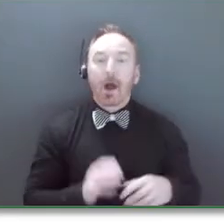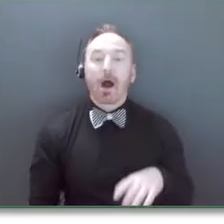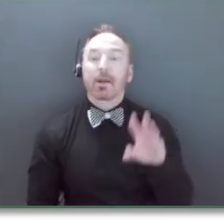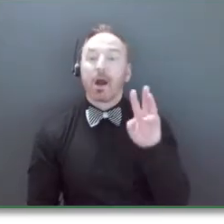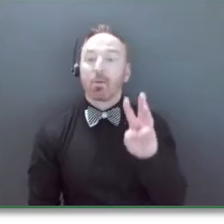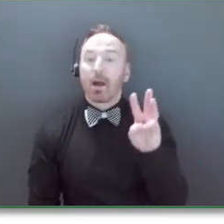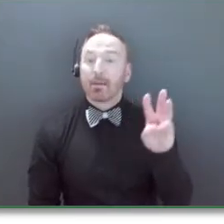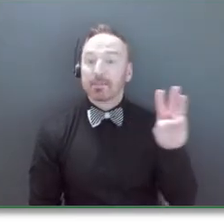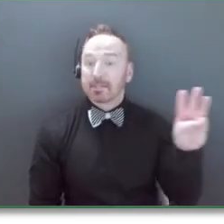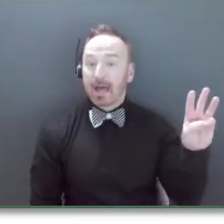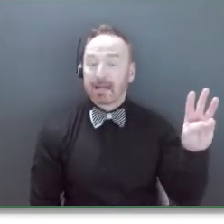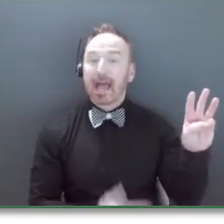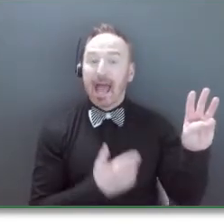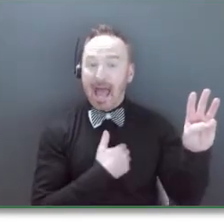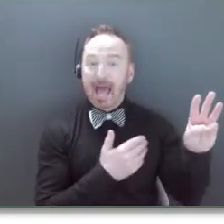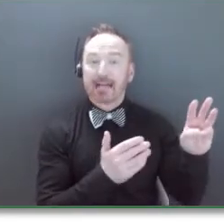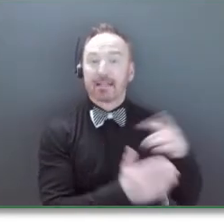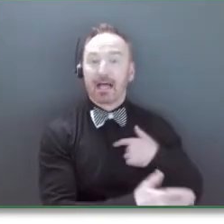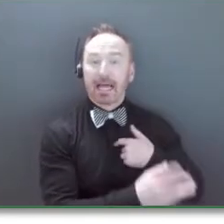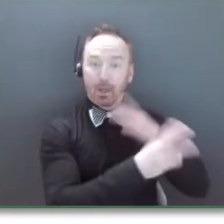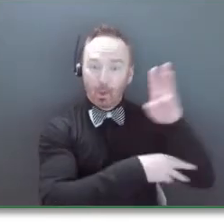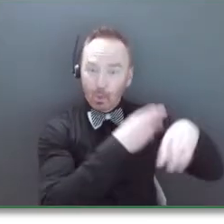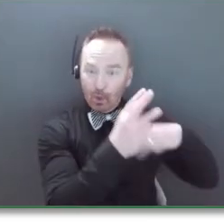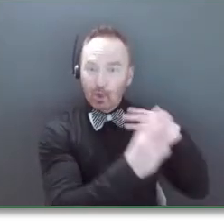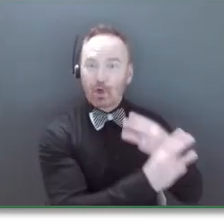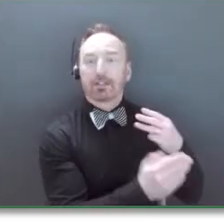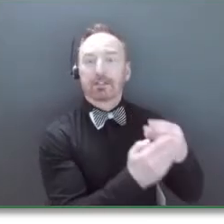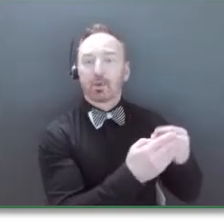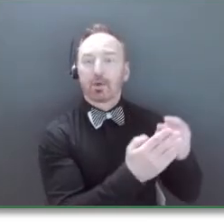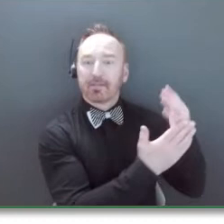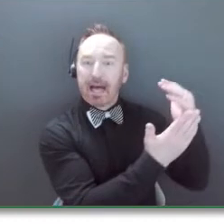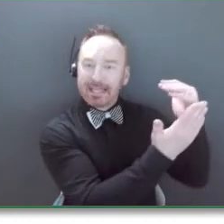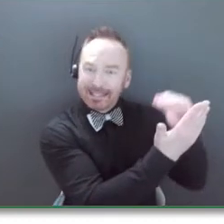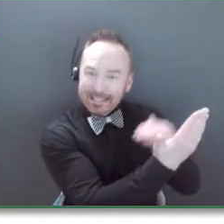the places around the world the trailer rider you know is available.